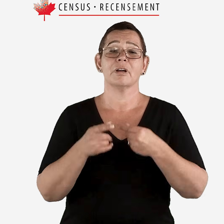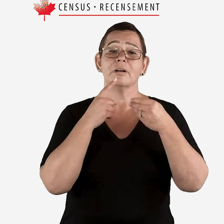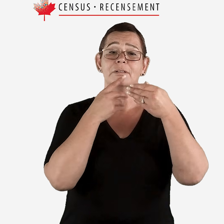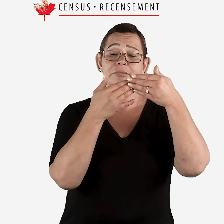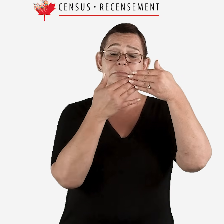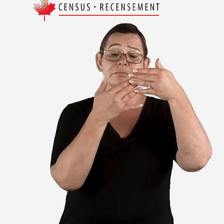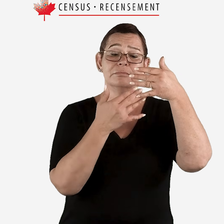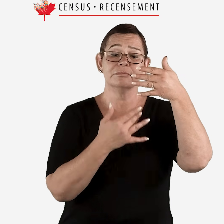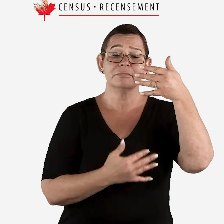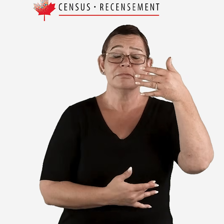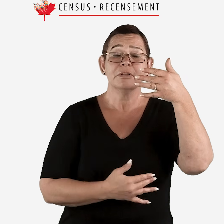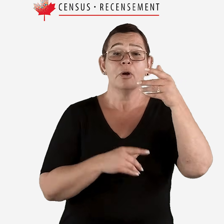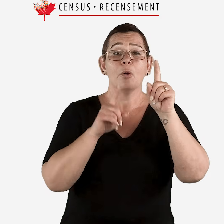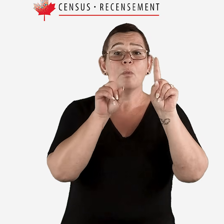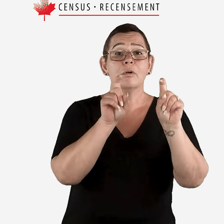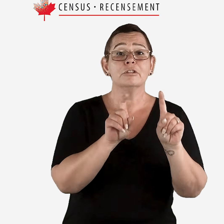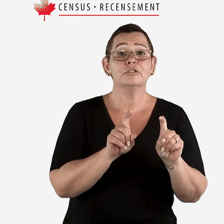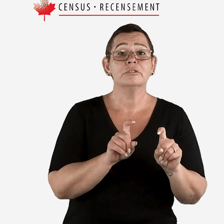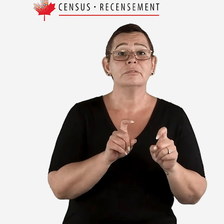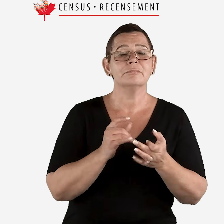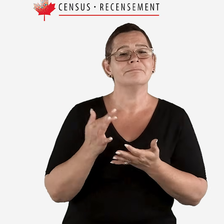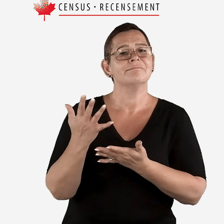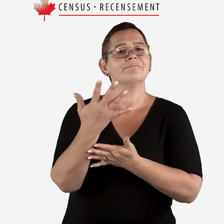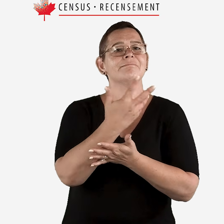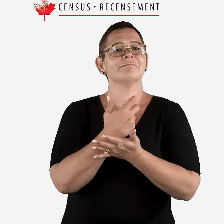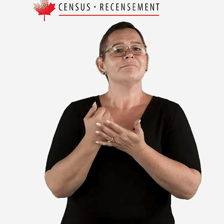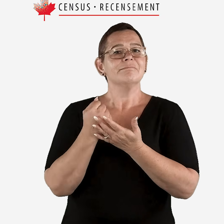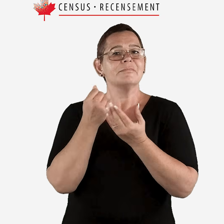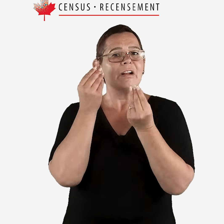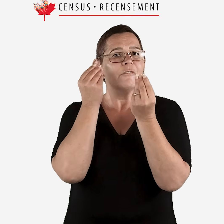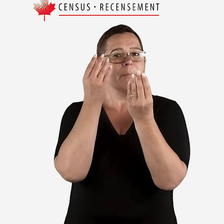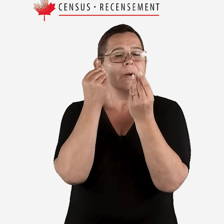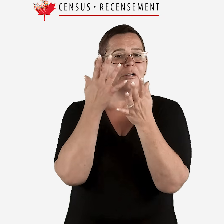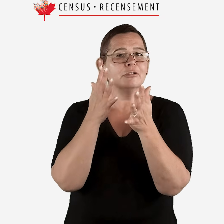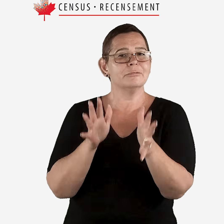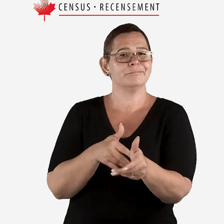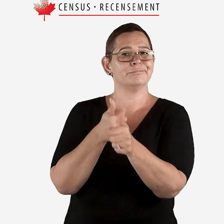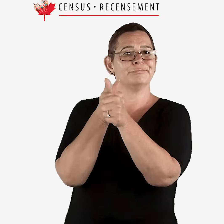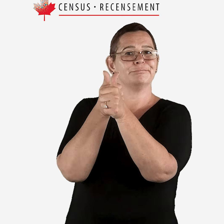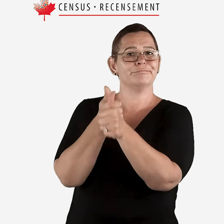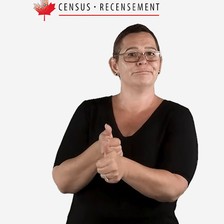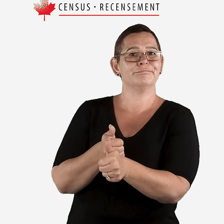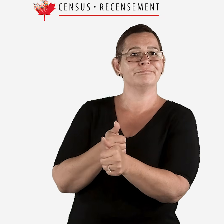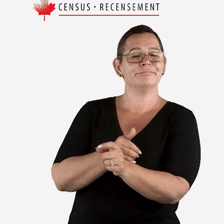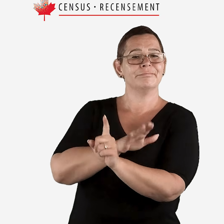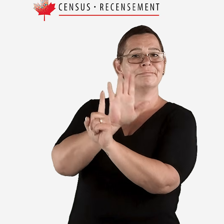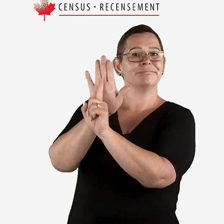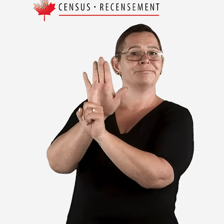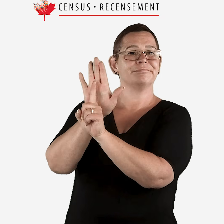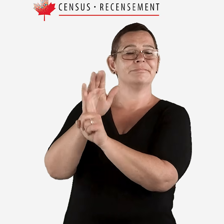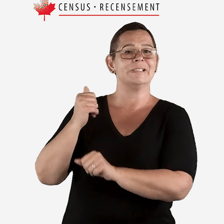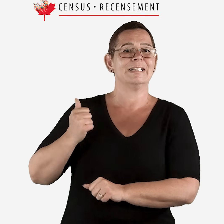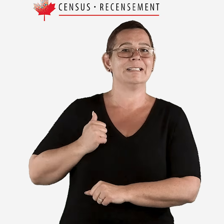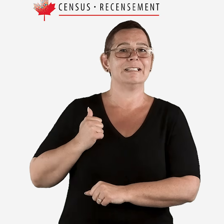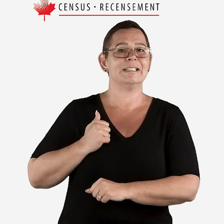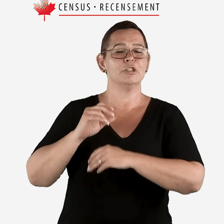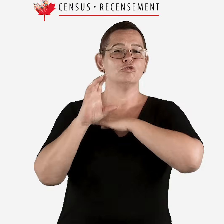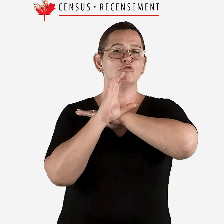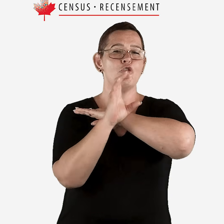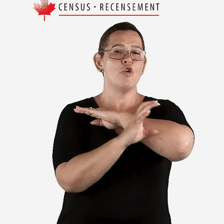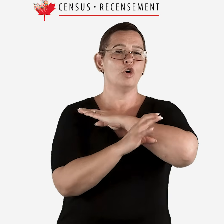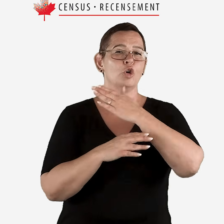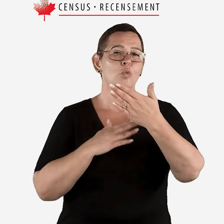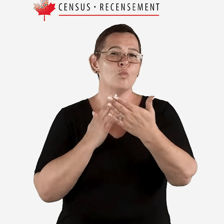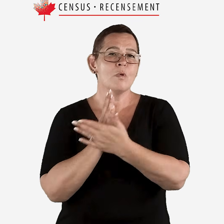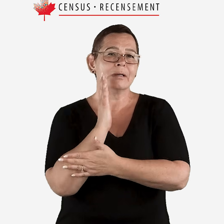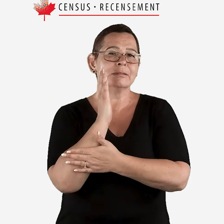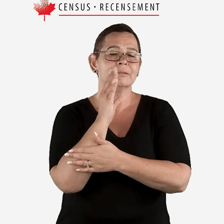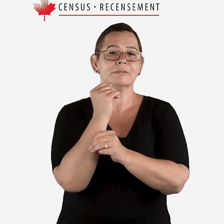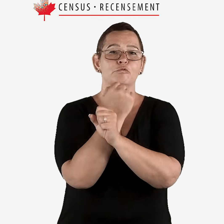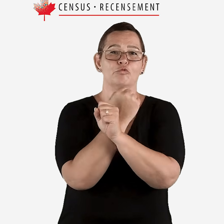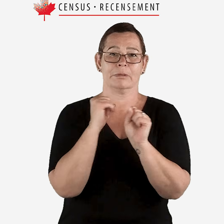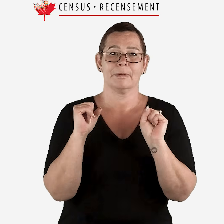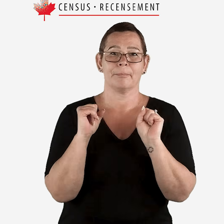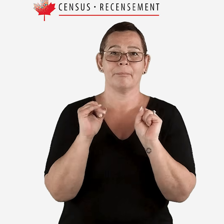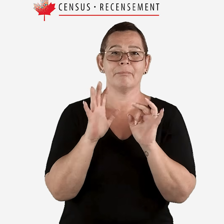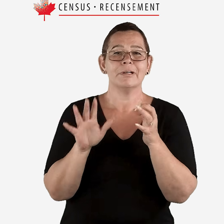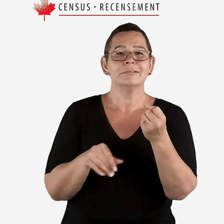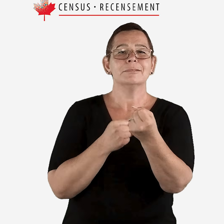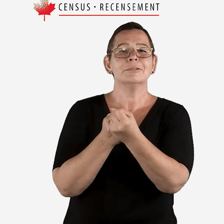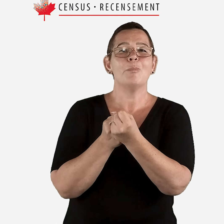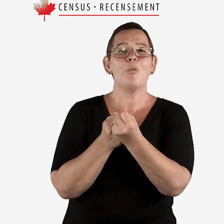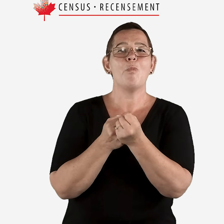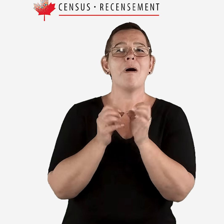The following questions collect information in accordance with the Canadian Charter of Rights and Freedoms to support